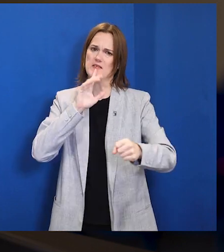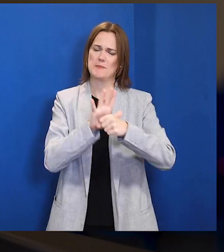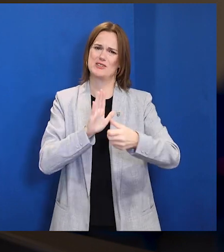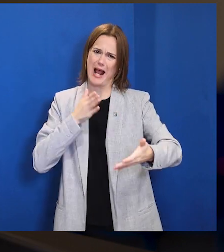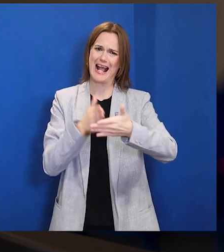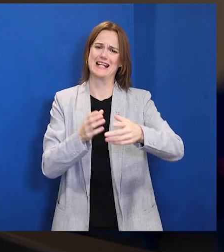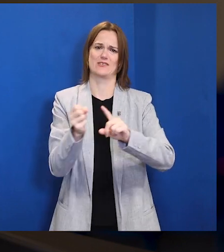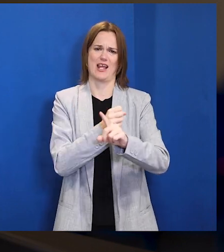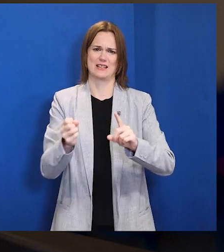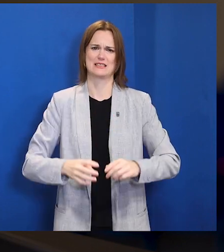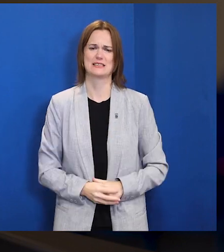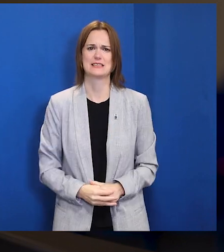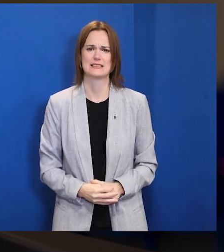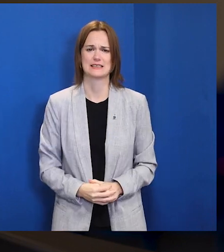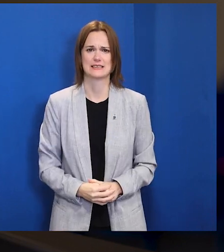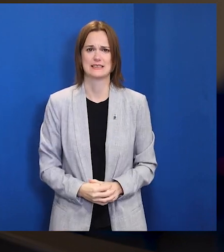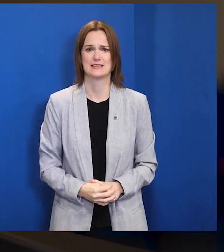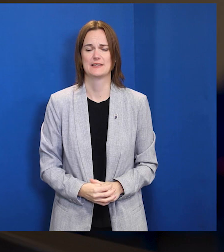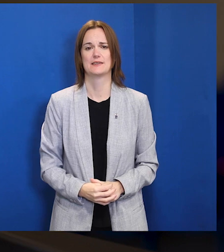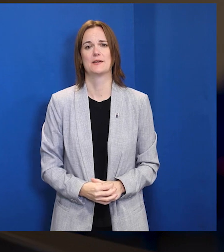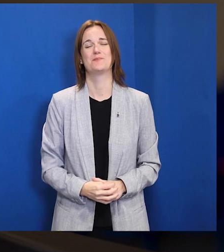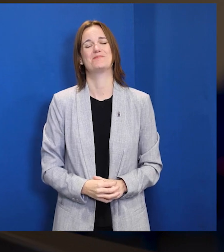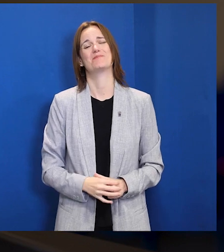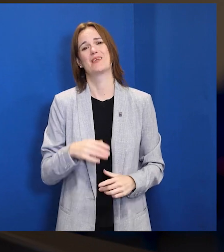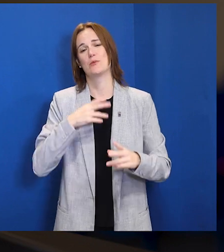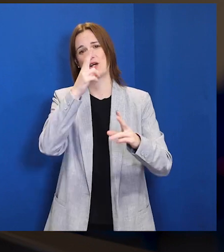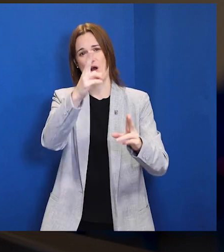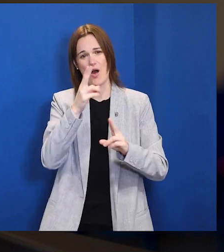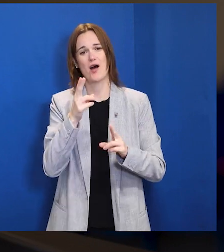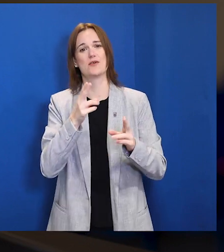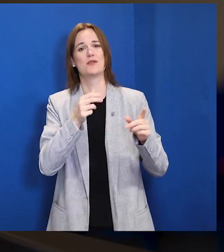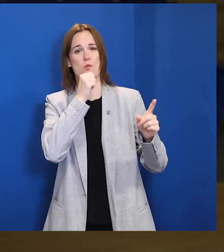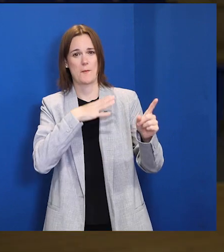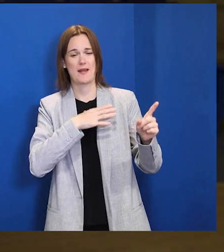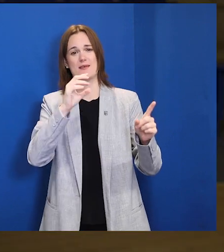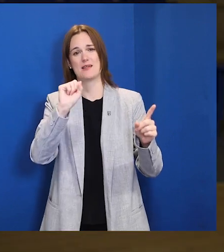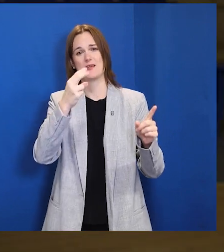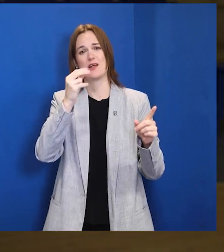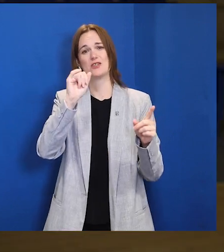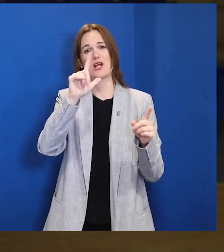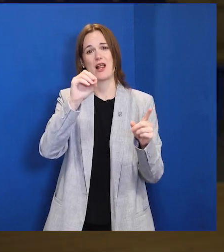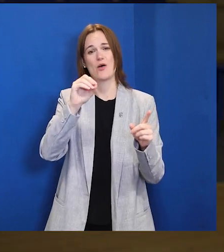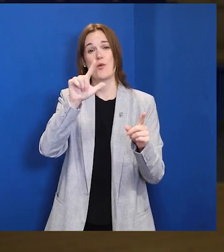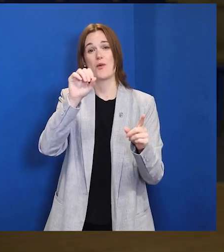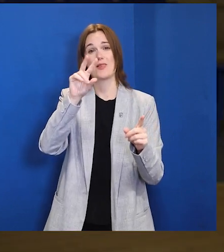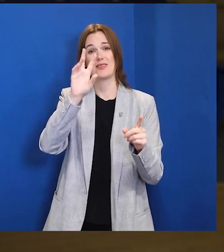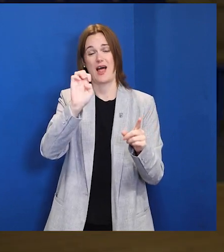and to signify the commitment to ending violence in our communities. I was honoured to have Shilo Love Pictou